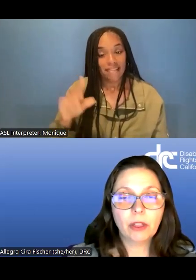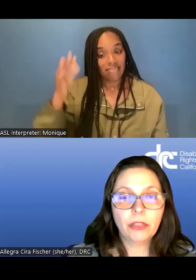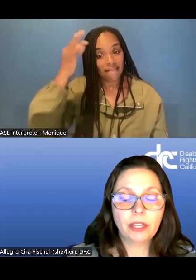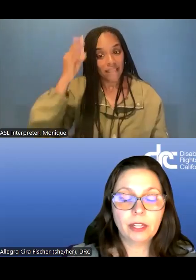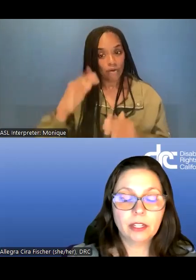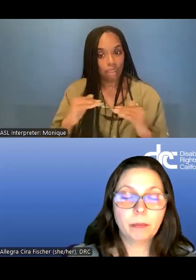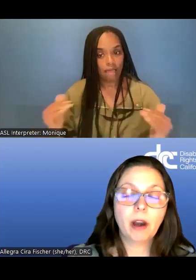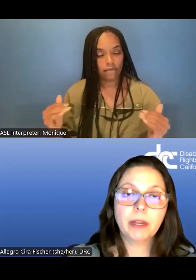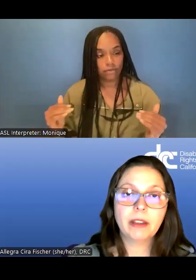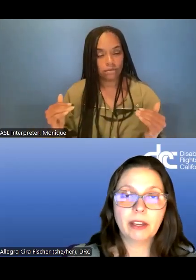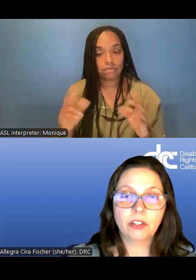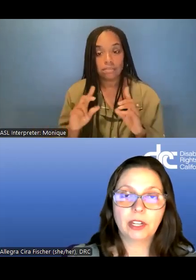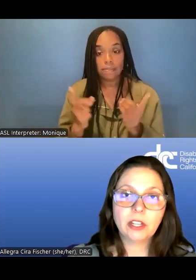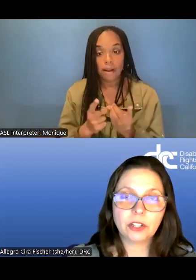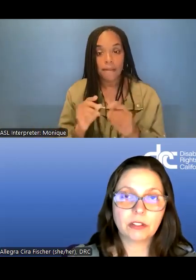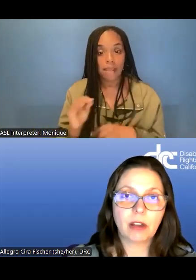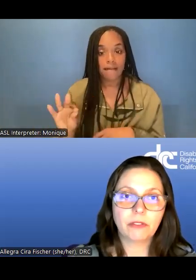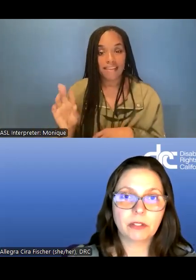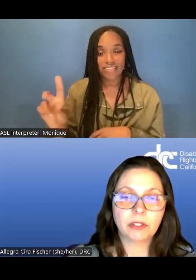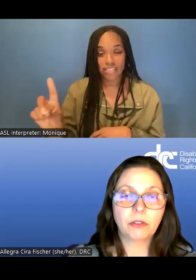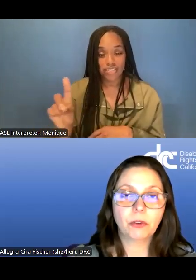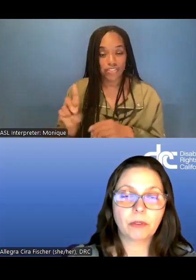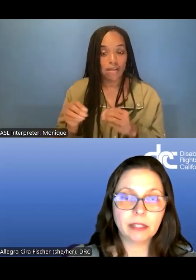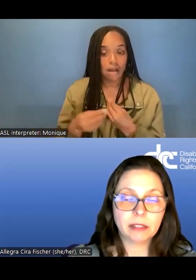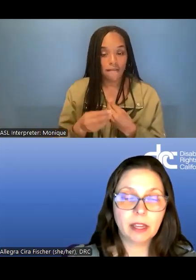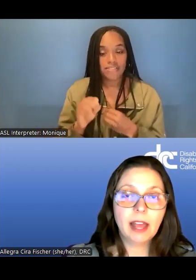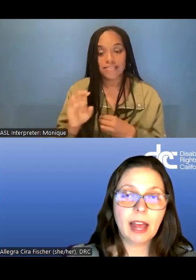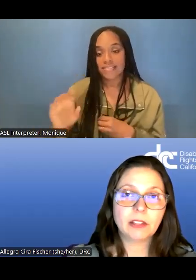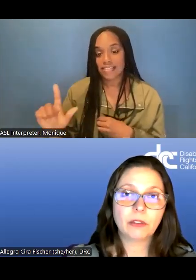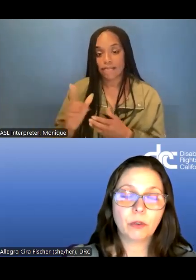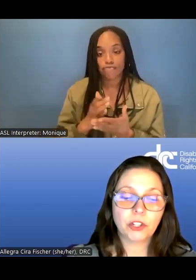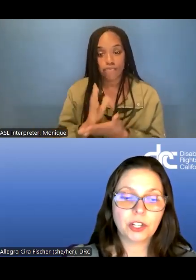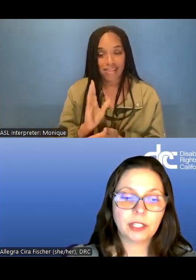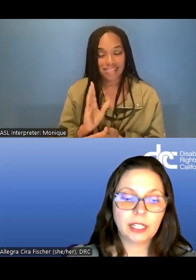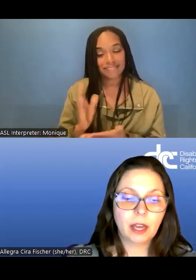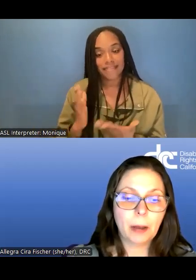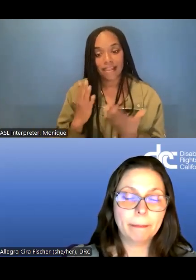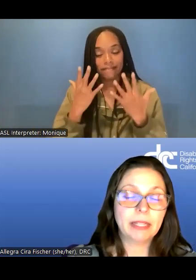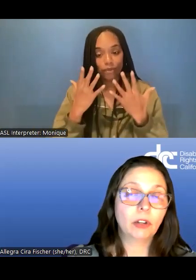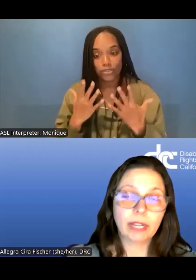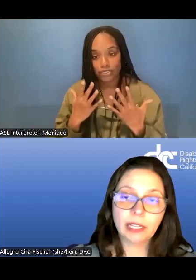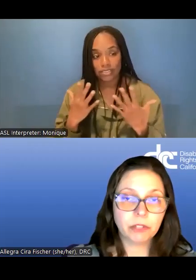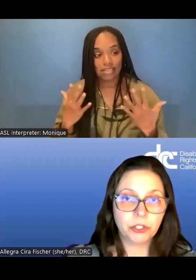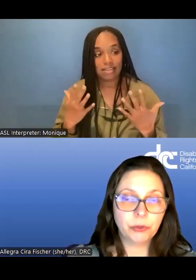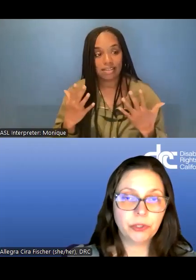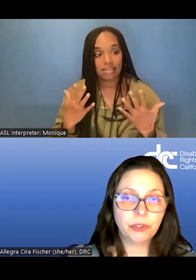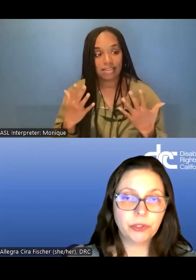the Department of Education's Office of Civil Rights has unfortunately, been greatly reduced.